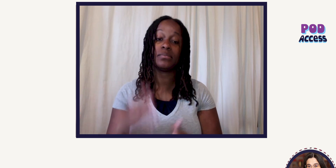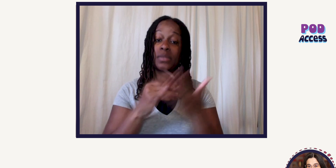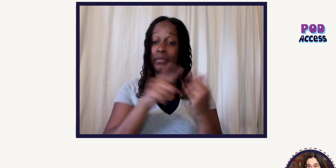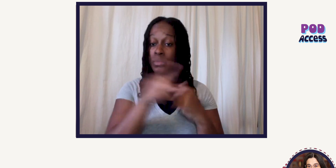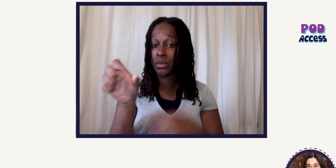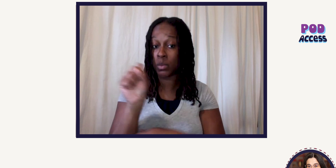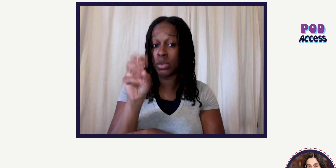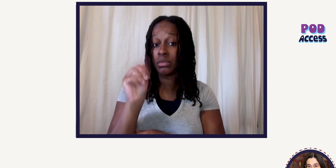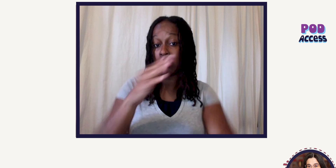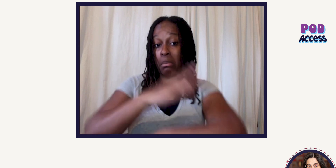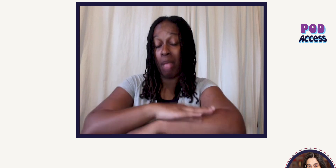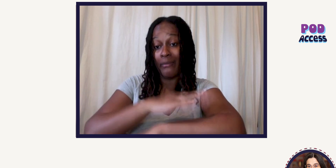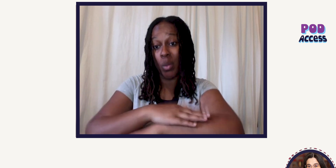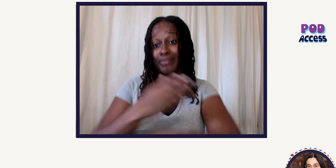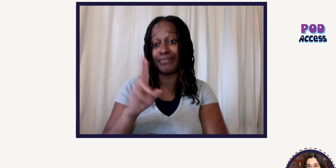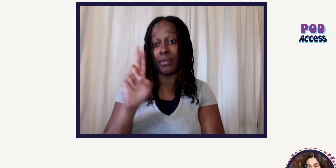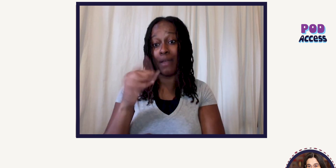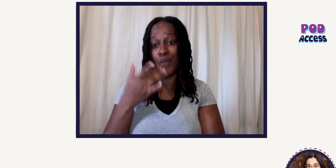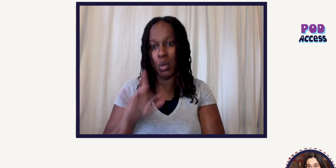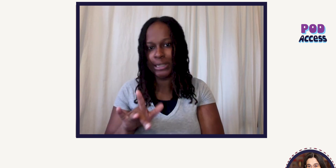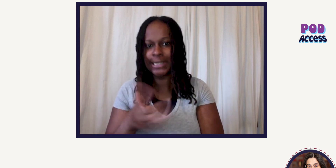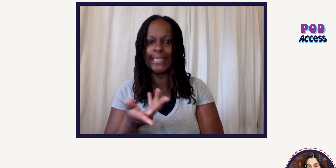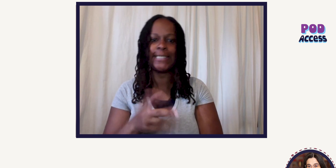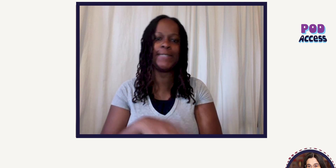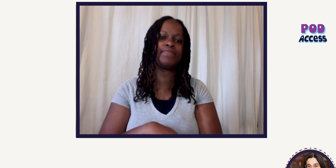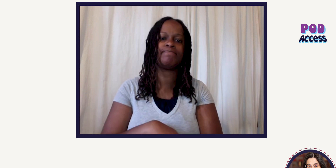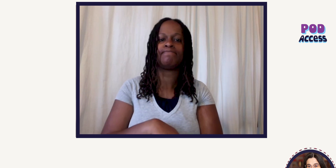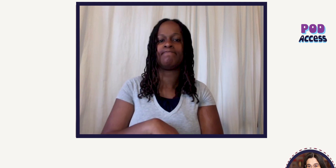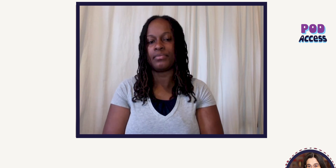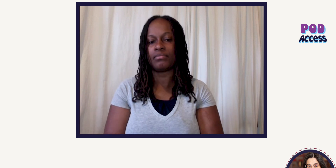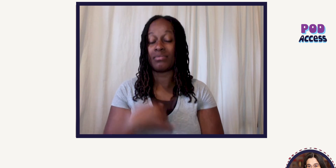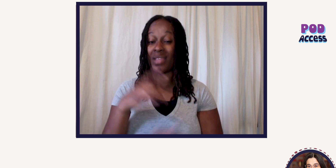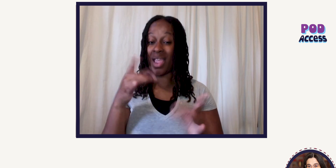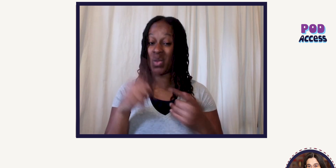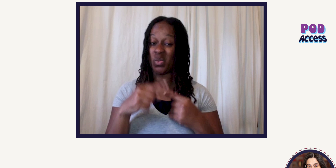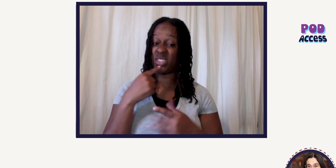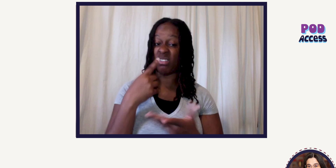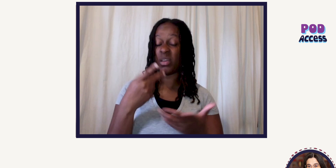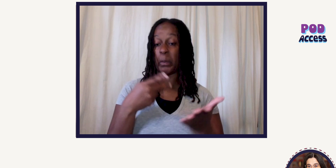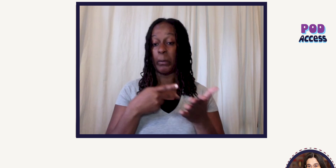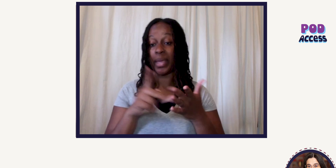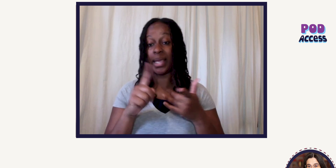Some of these social media platforms are, unfortunately, I hate to say it, a pay-to-play type of place.